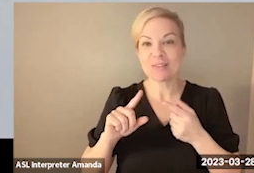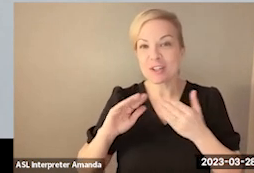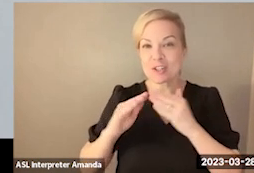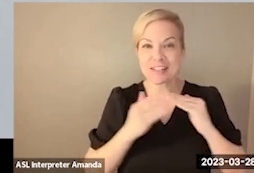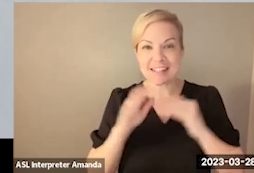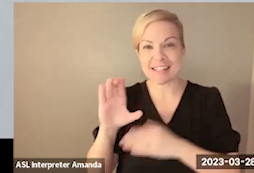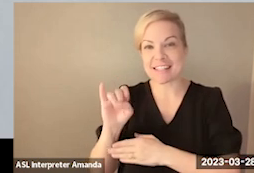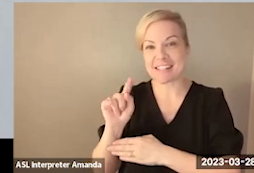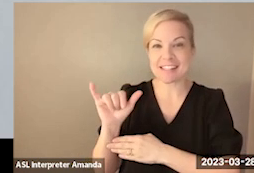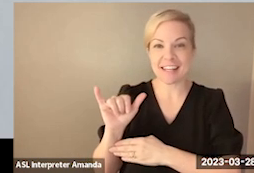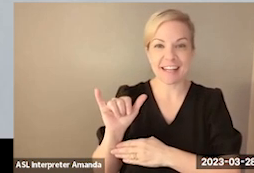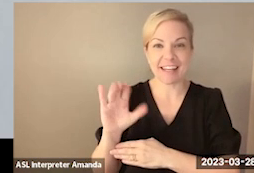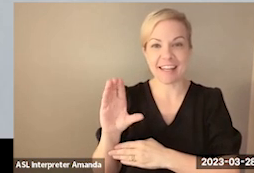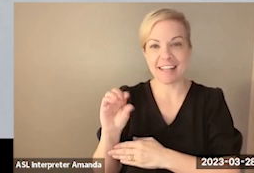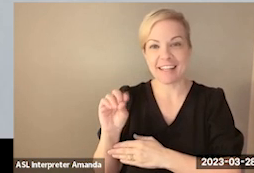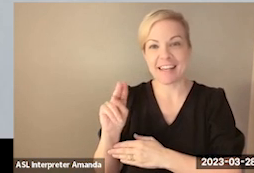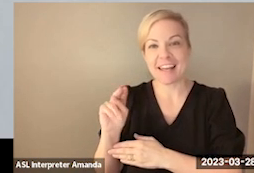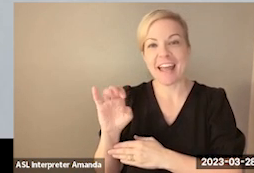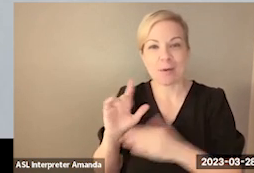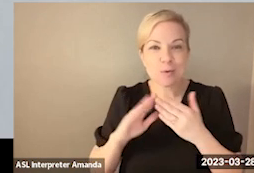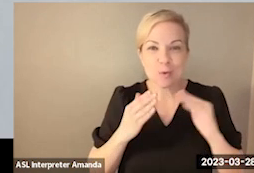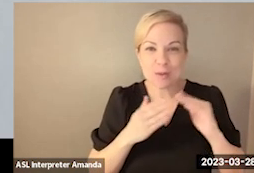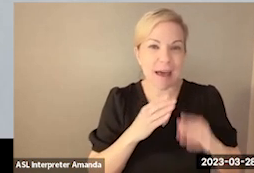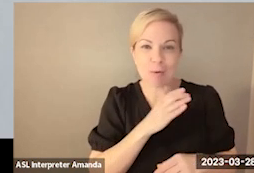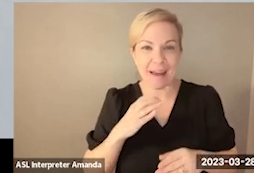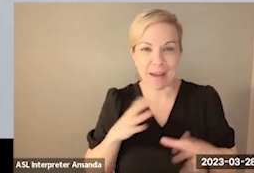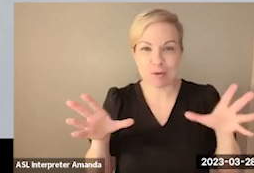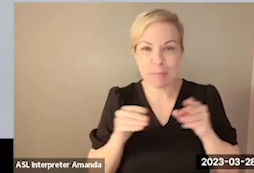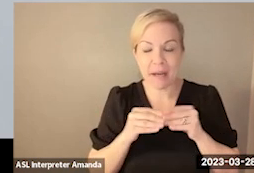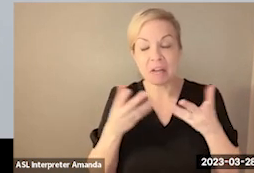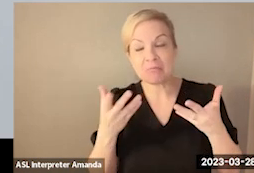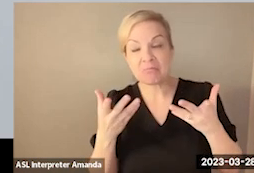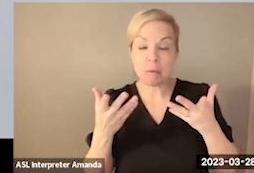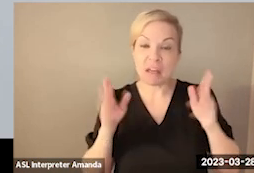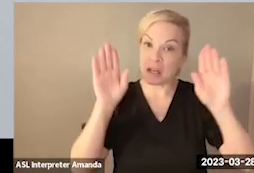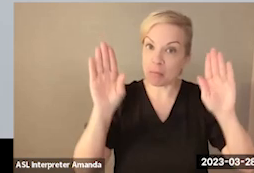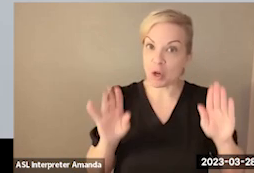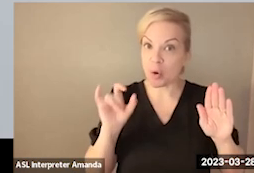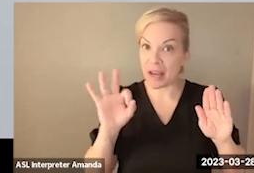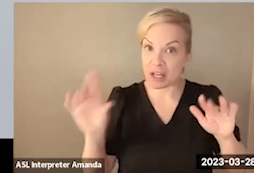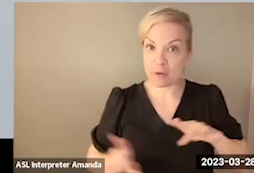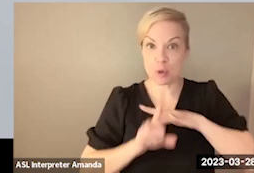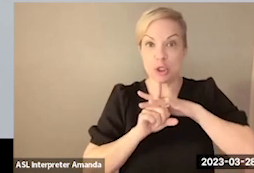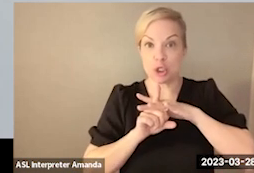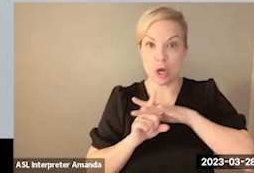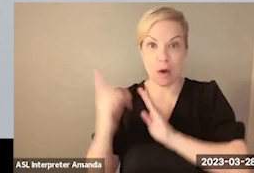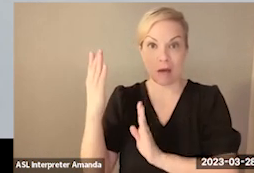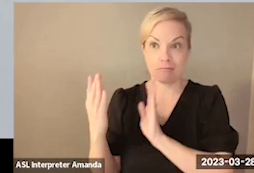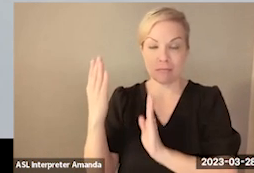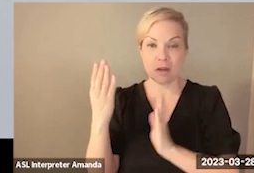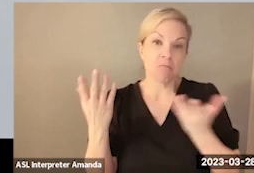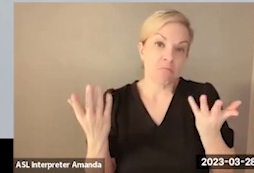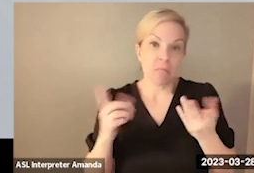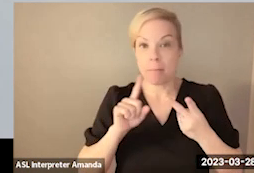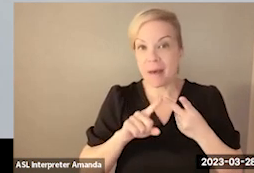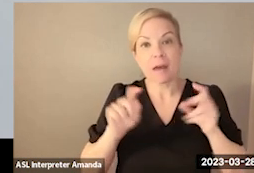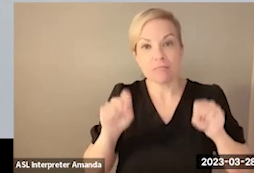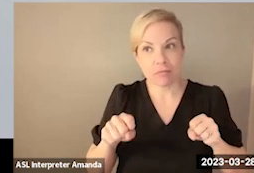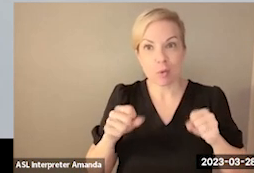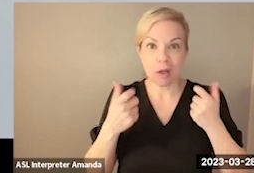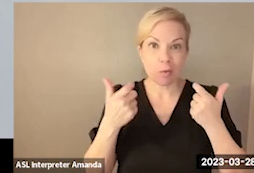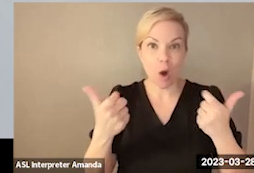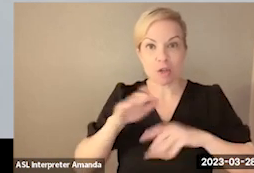Debbie Stine, Science & Technology Policy Academy: And ideally you will go physically. But these days oftentimes, and you can watch them on TV, and you can sort of see what's happening. So you want to know what it is they're discussing.